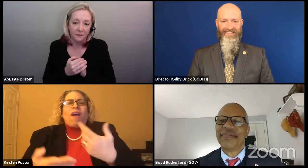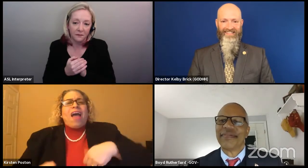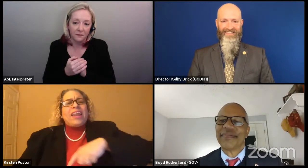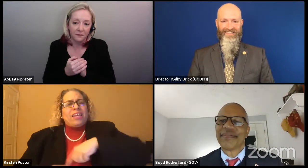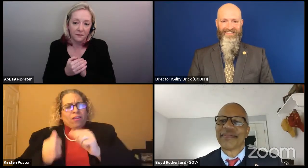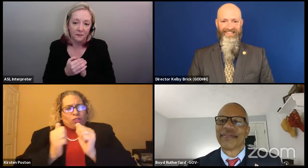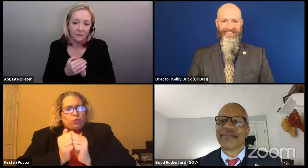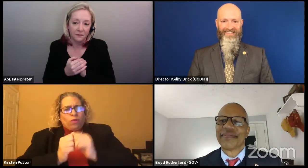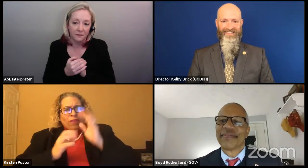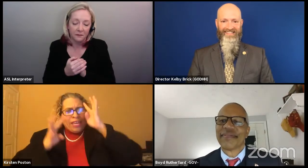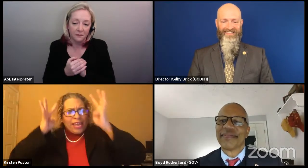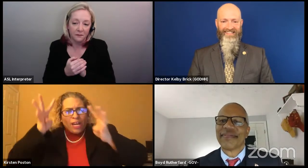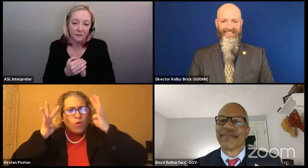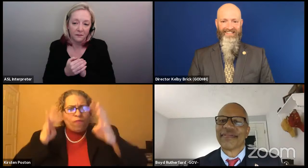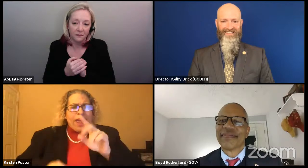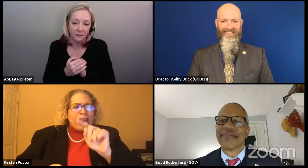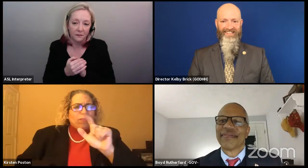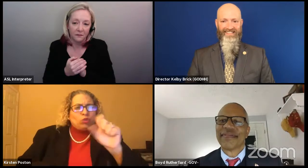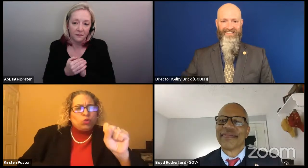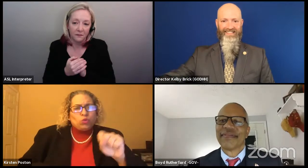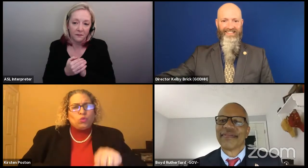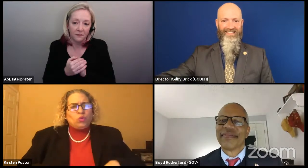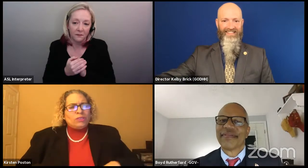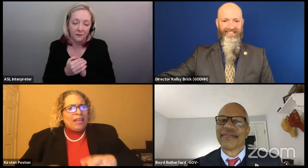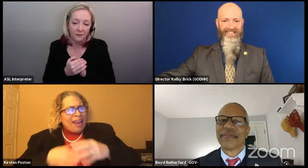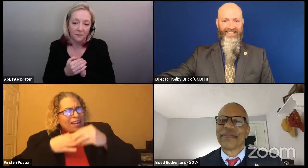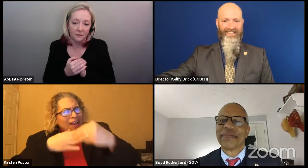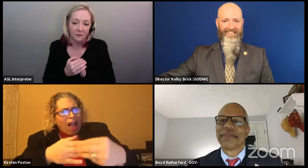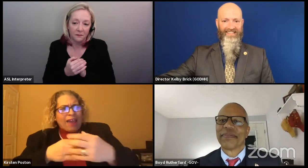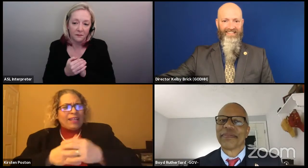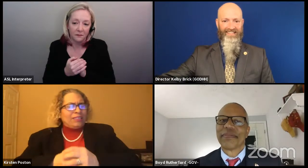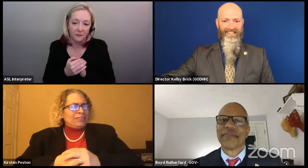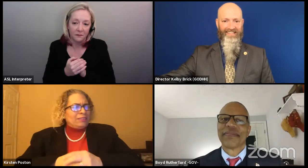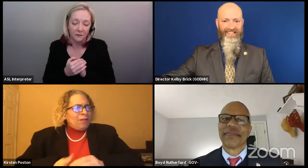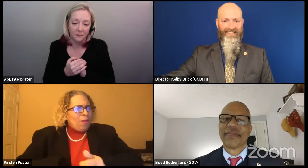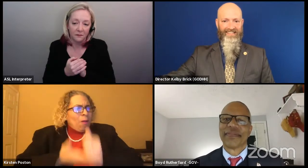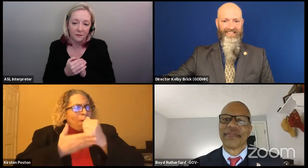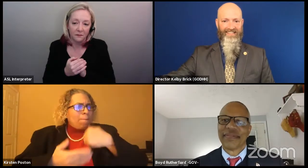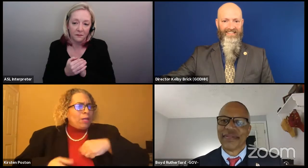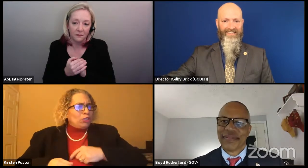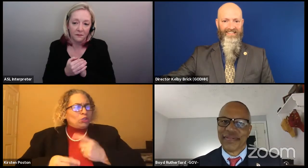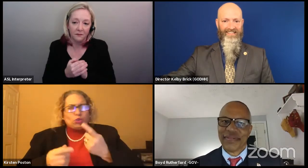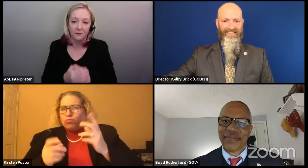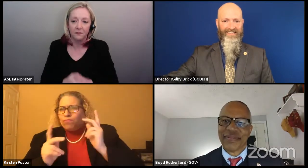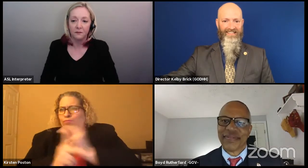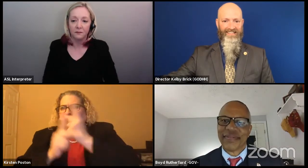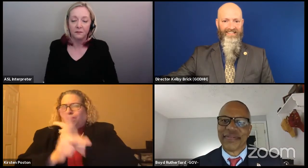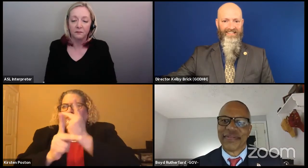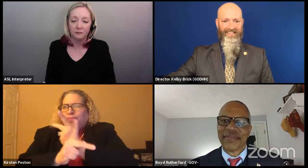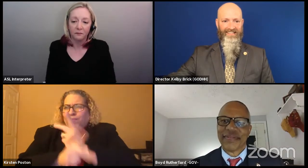Thank you for providing us with a space ‑‑ with these innovative tools, with guidance,